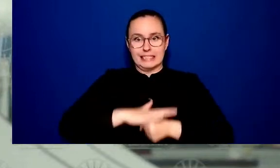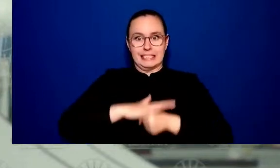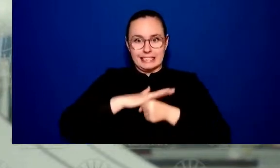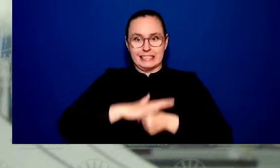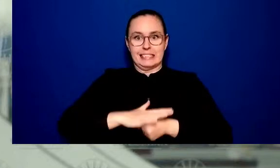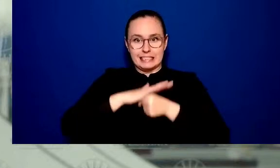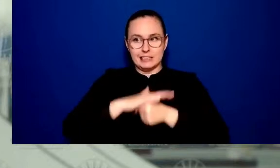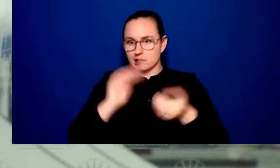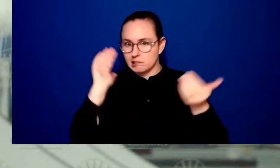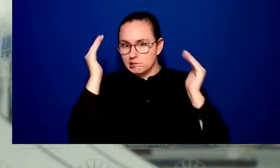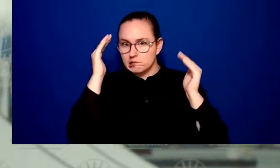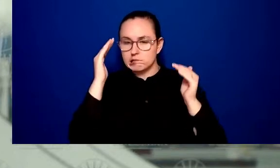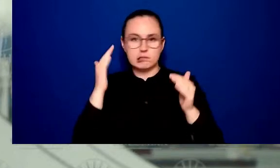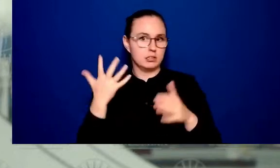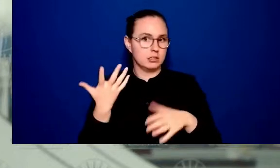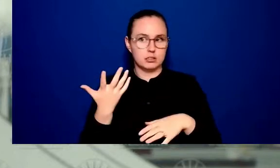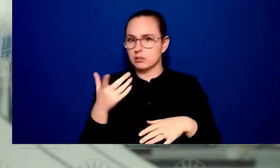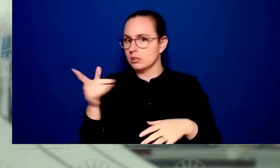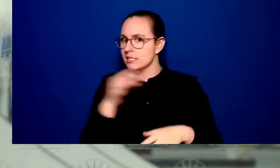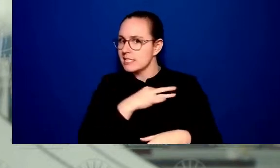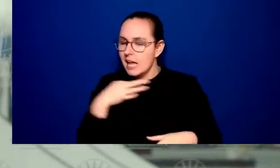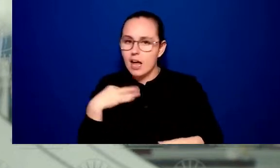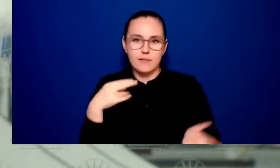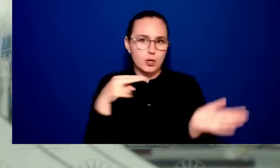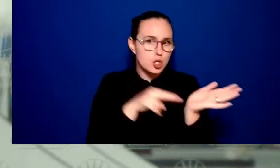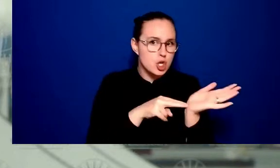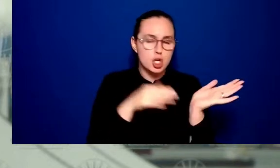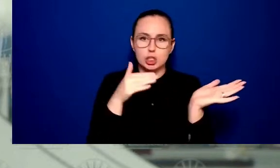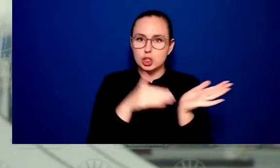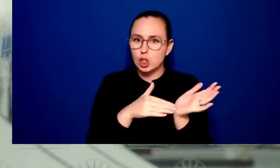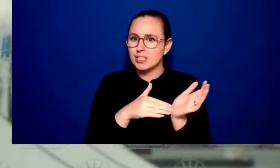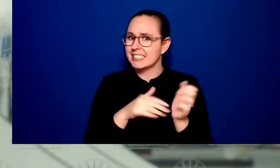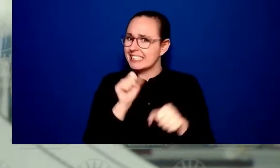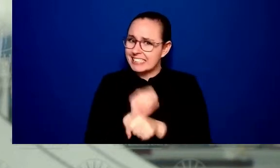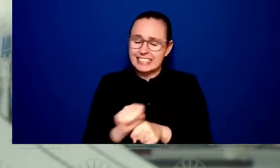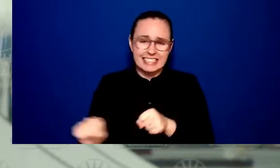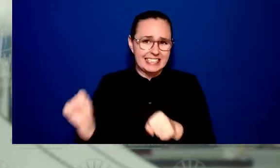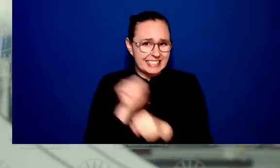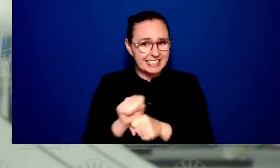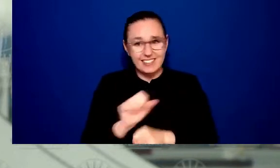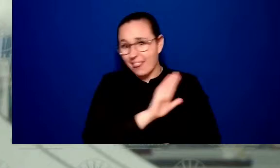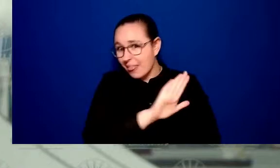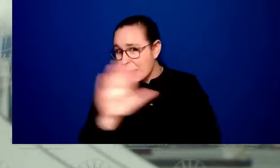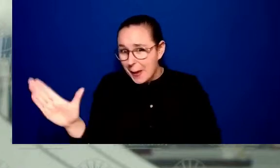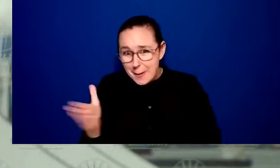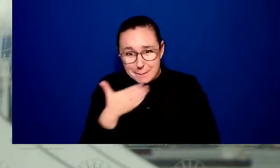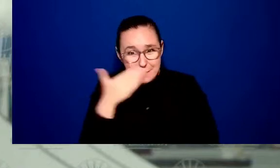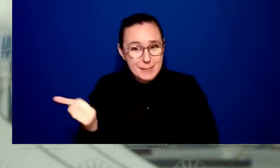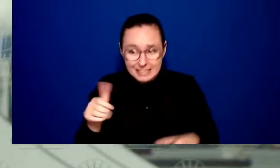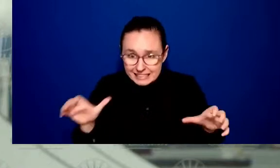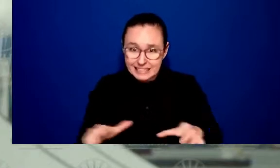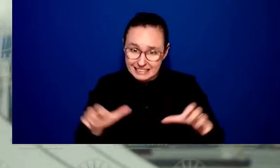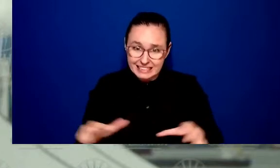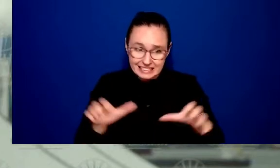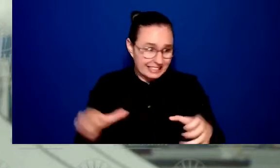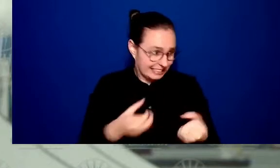health sciences professionals and health care workers. Are doing simply epic work to